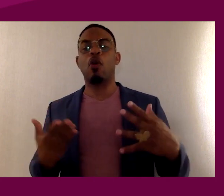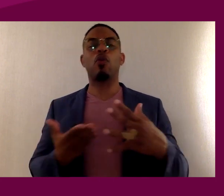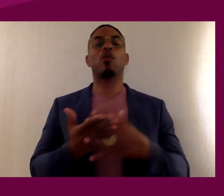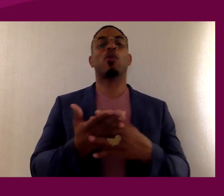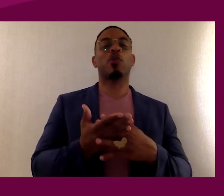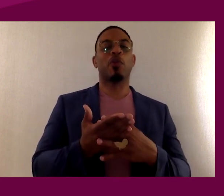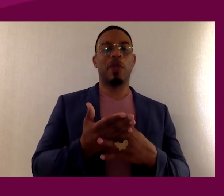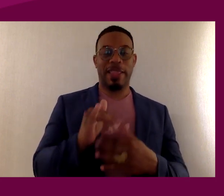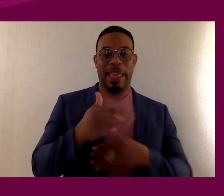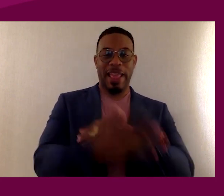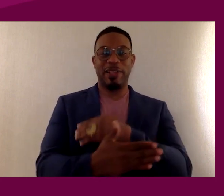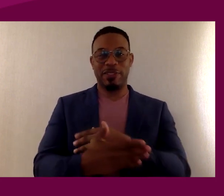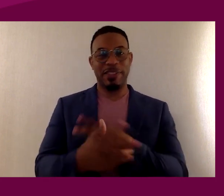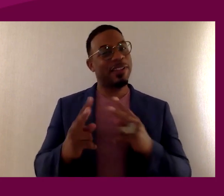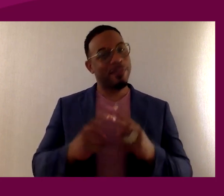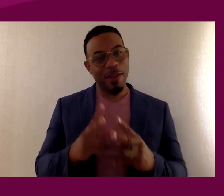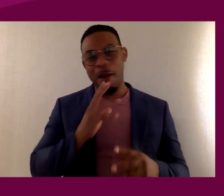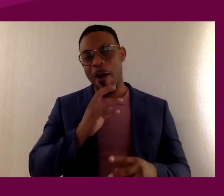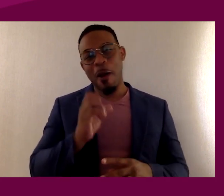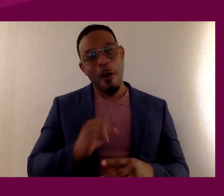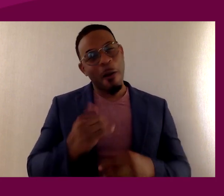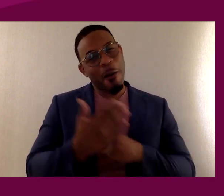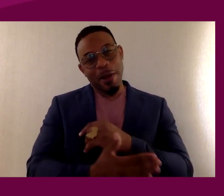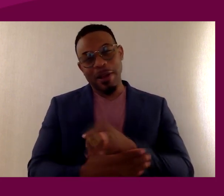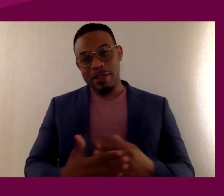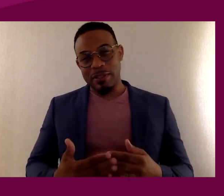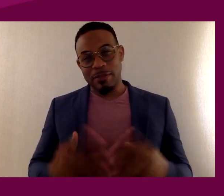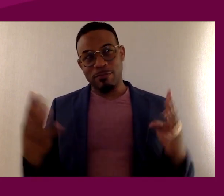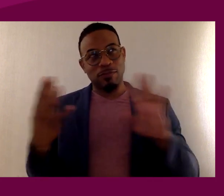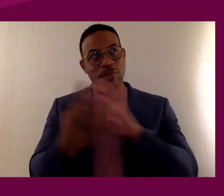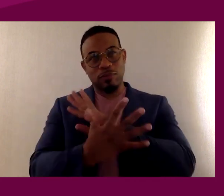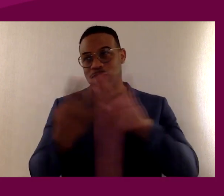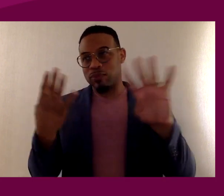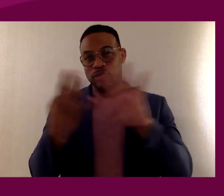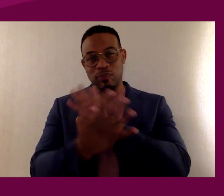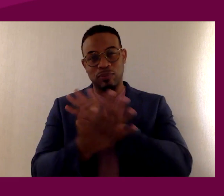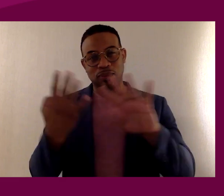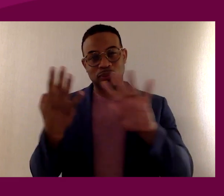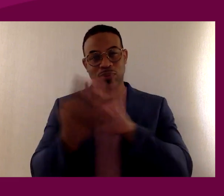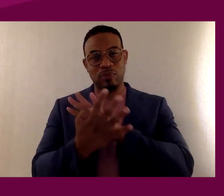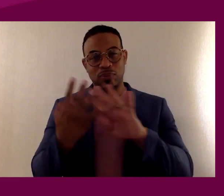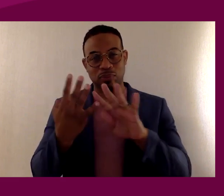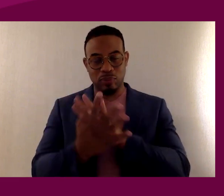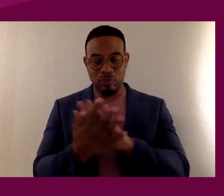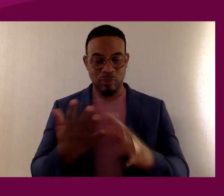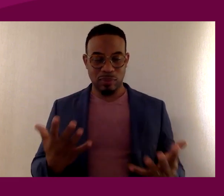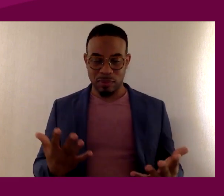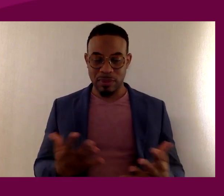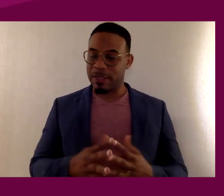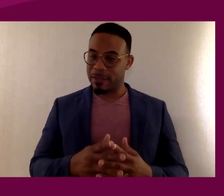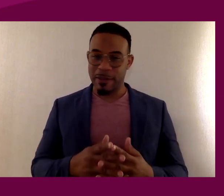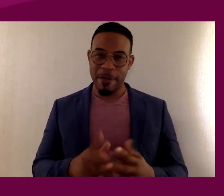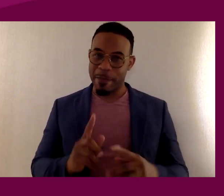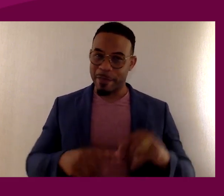wants to go either direction goes through Georgia. It's a very old country where people have traveled